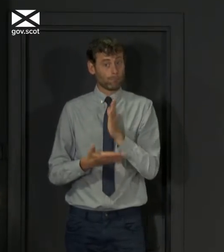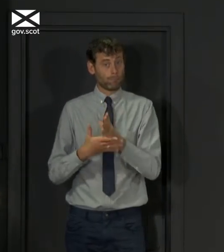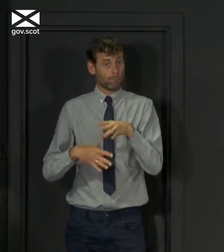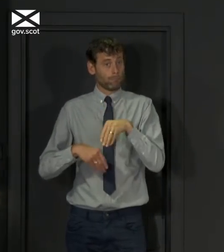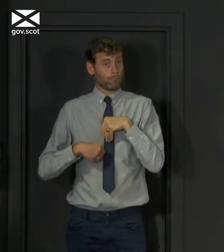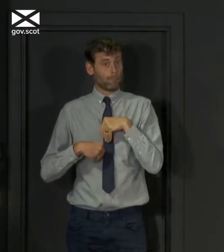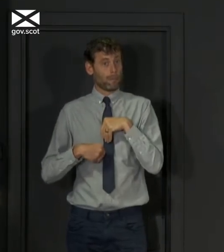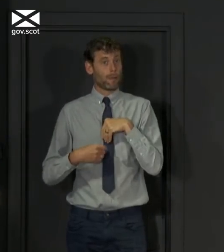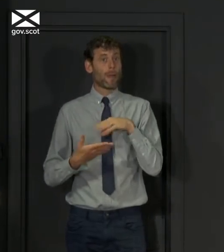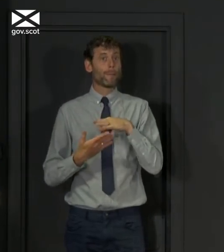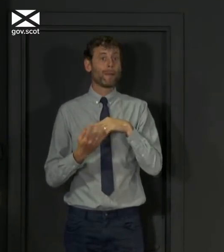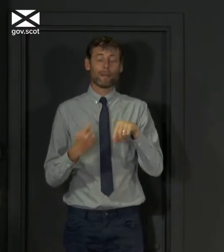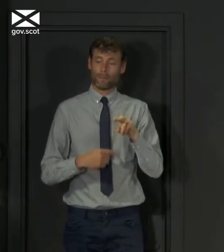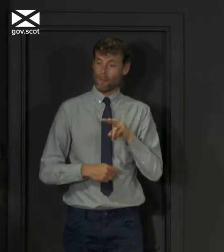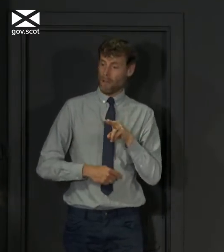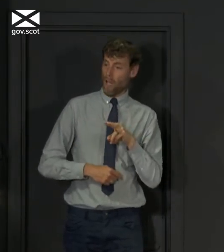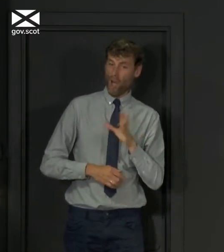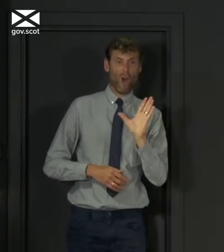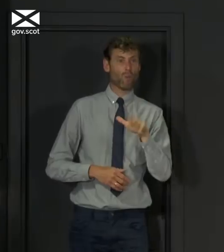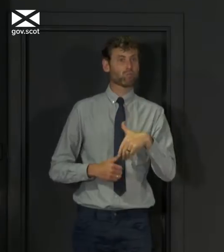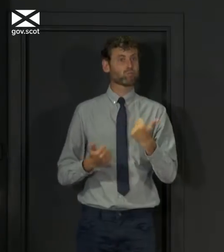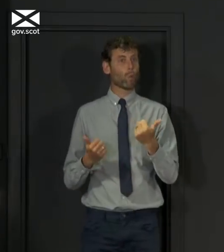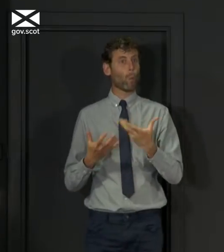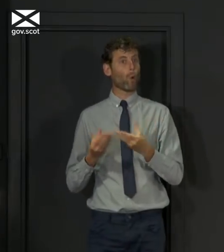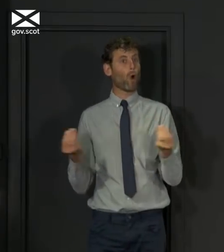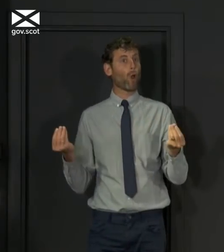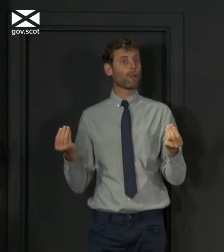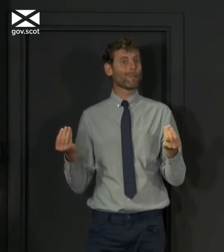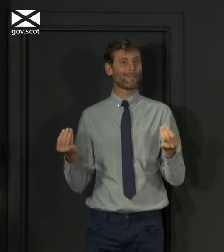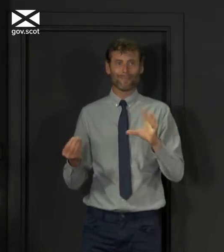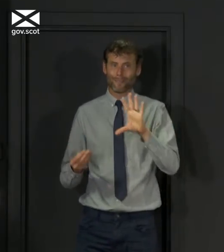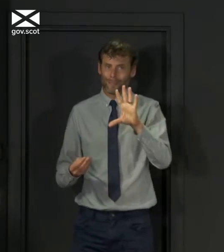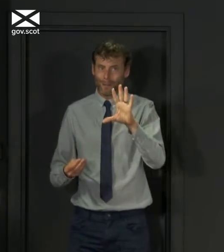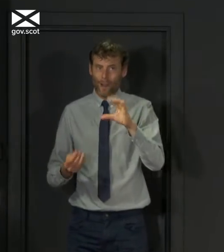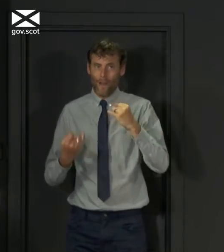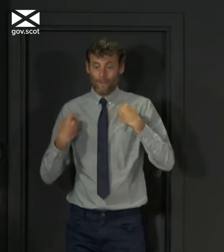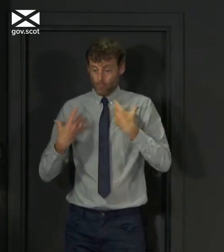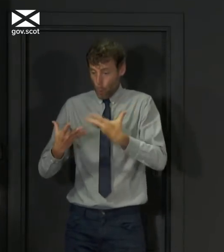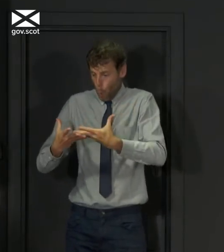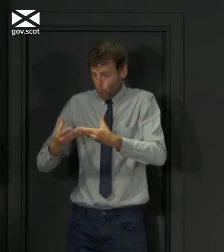this virus has gone away. Viruses don't just go away. We suppress them. And when we stop